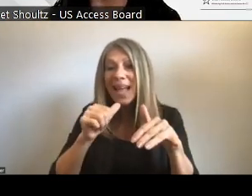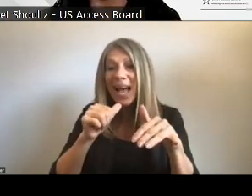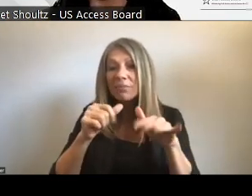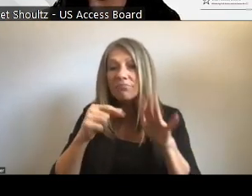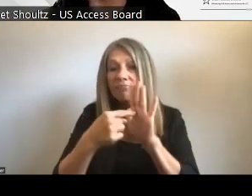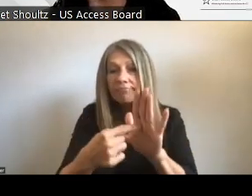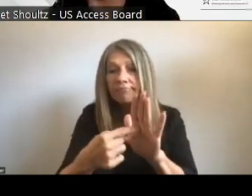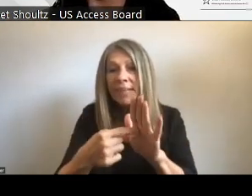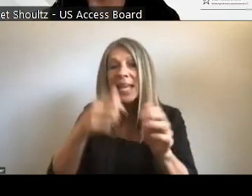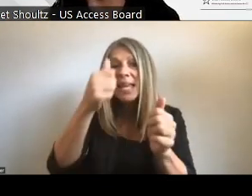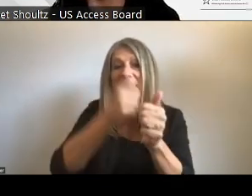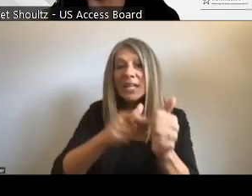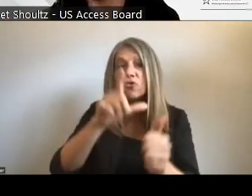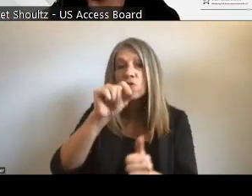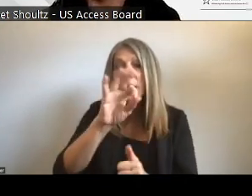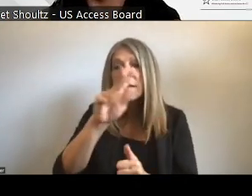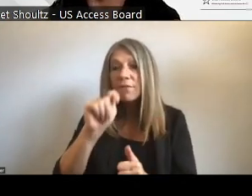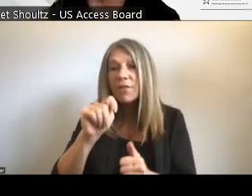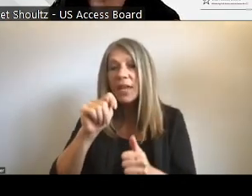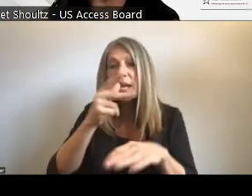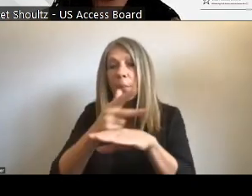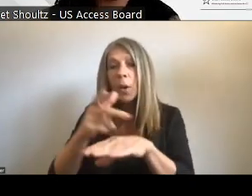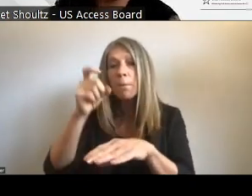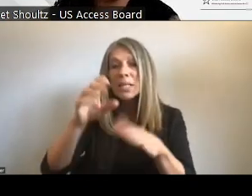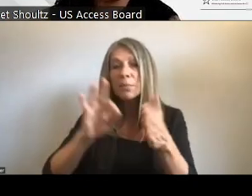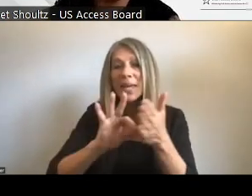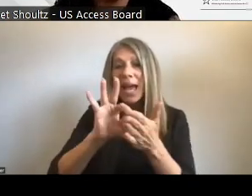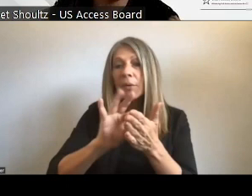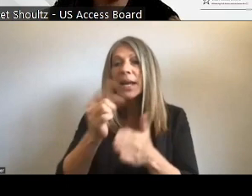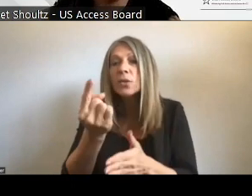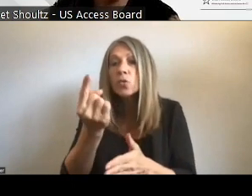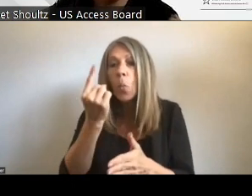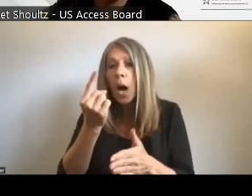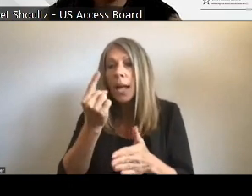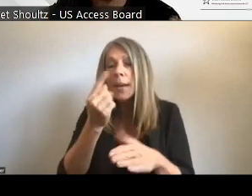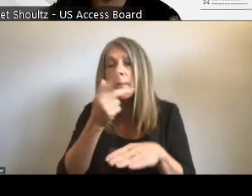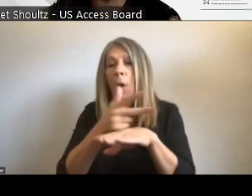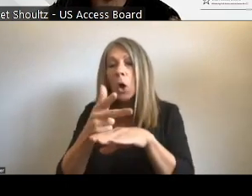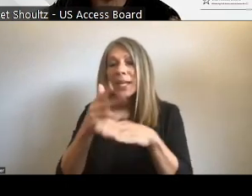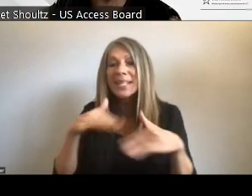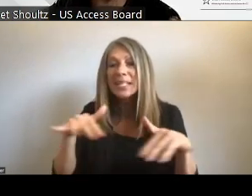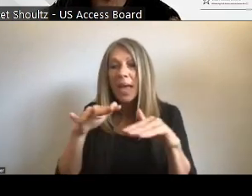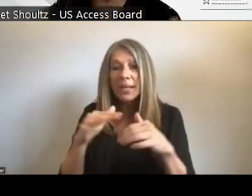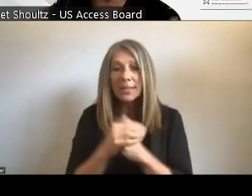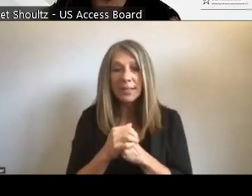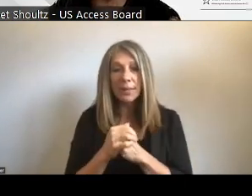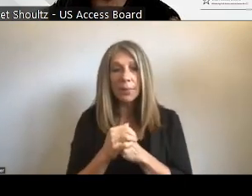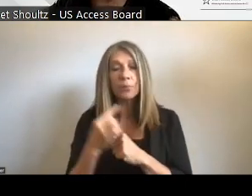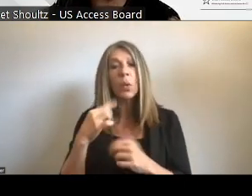street where parking is designated must be counted as one parking space." So we just wanted to make